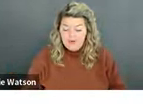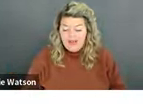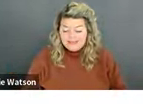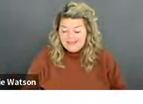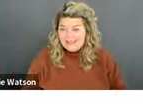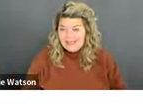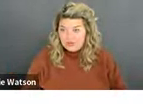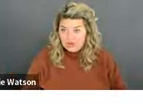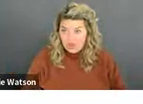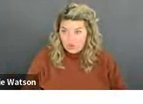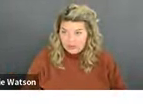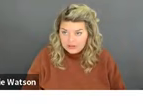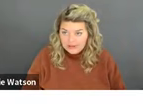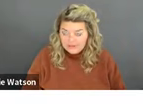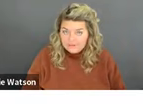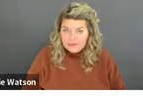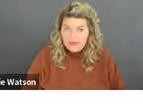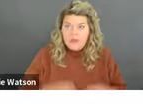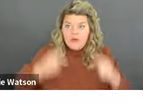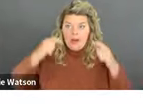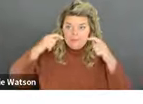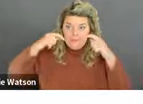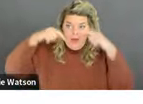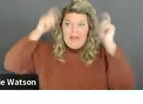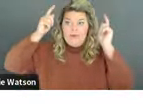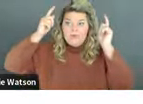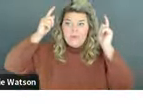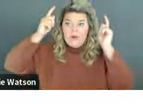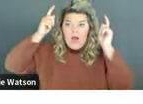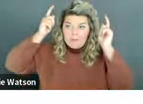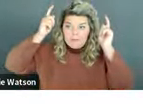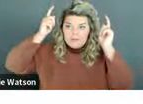If you're asking a yes or no question, your eyebrows are up